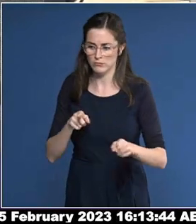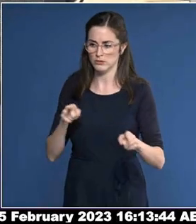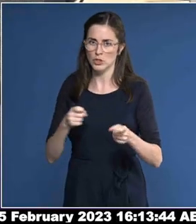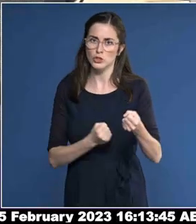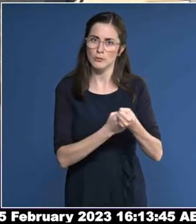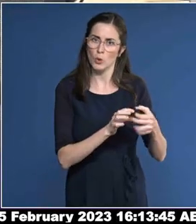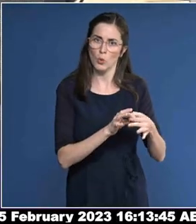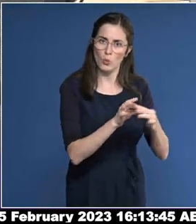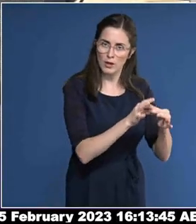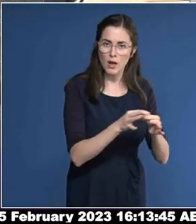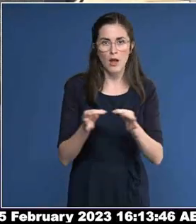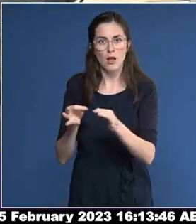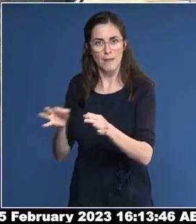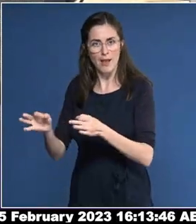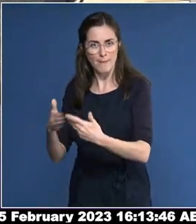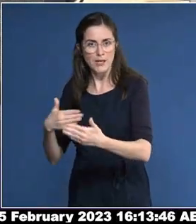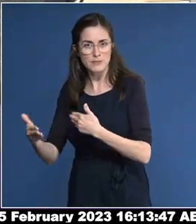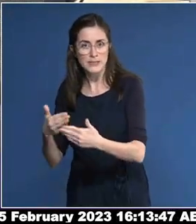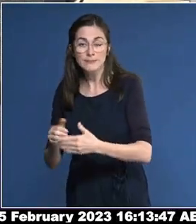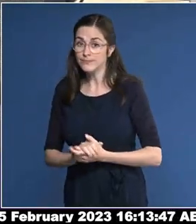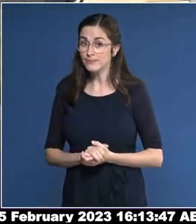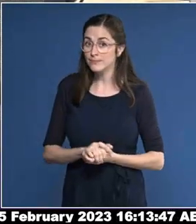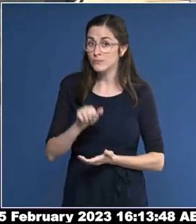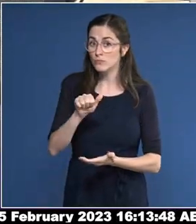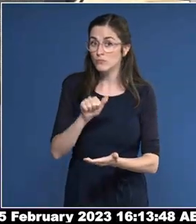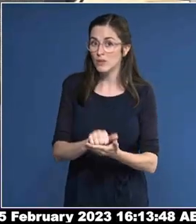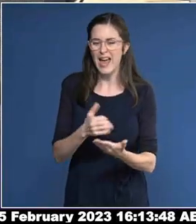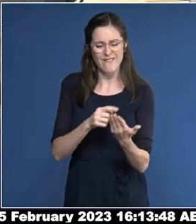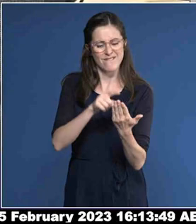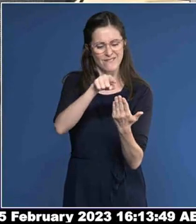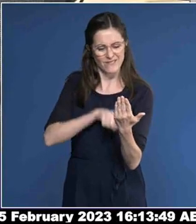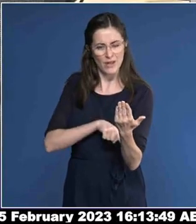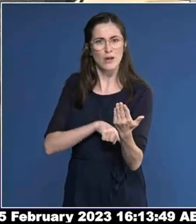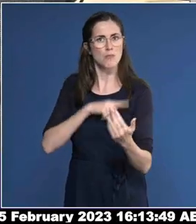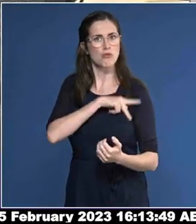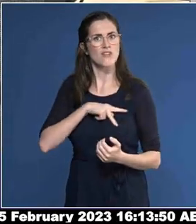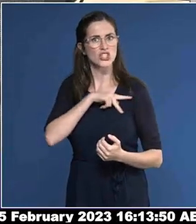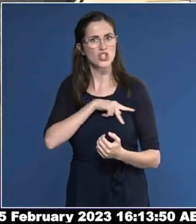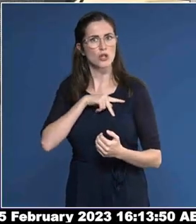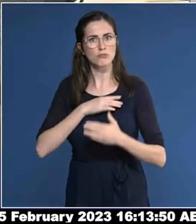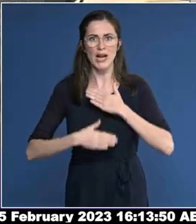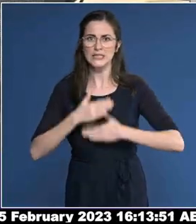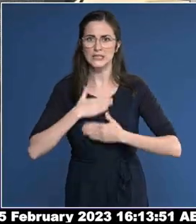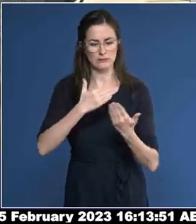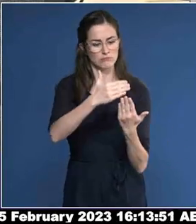That's correct. MS DOWSETT: And you have provided copies of those to the Royal Commission. MR HARPER: Yes. And you are also working on an accreditation model.